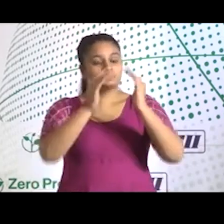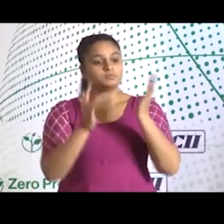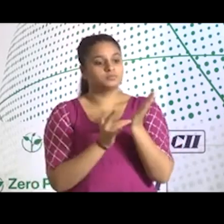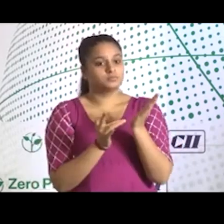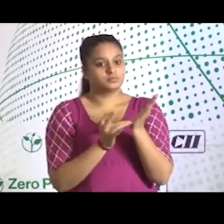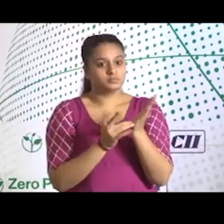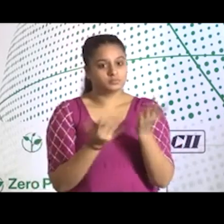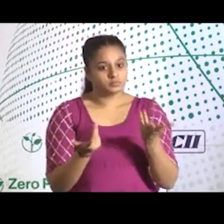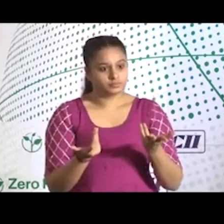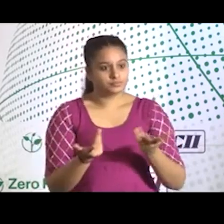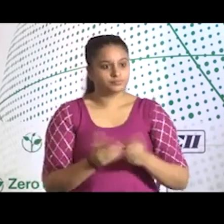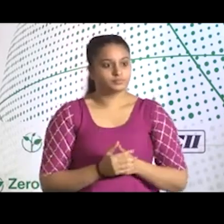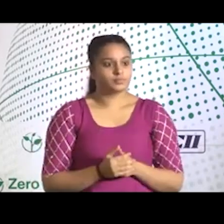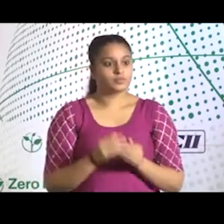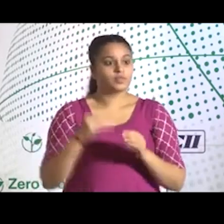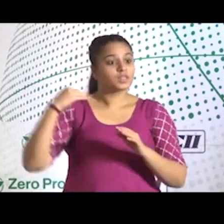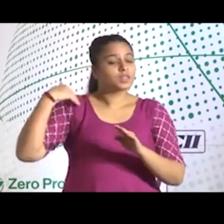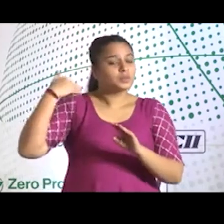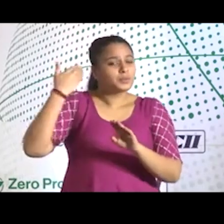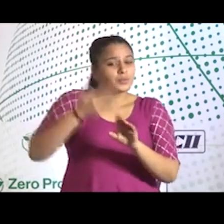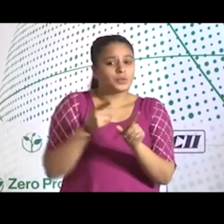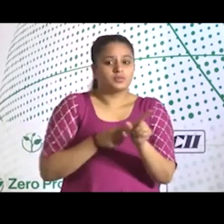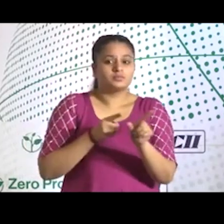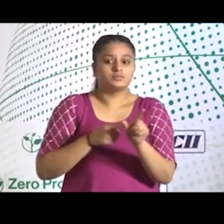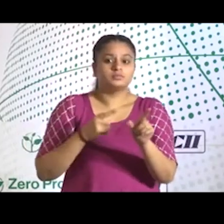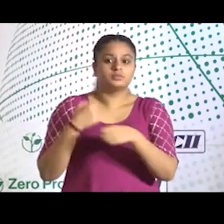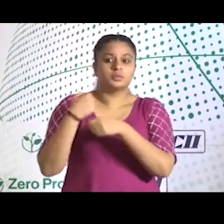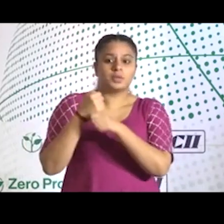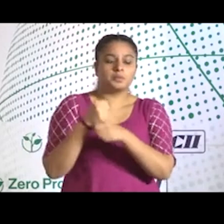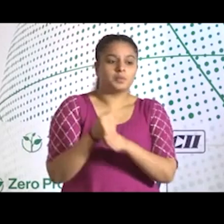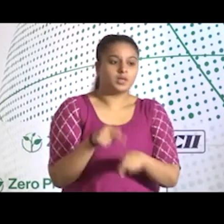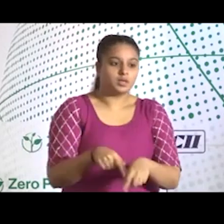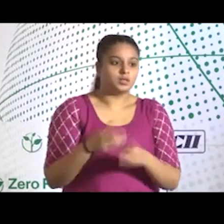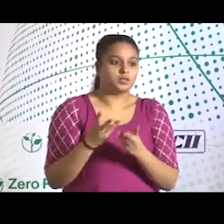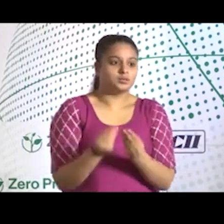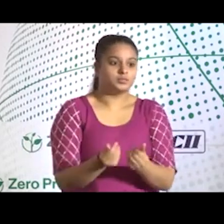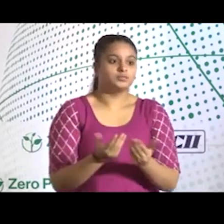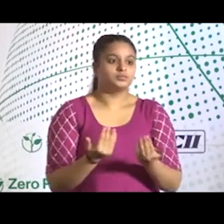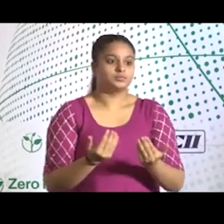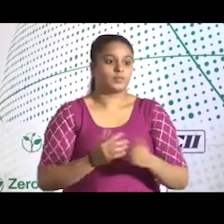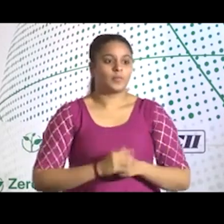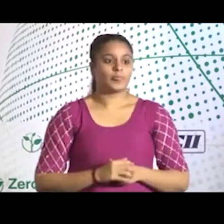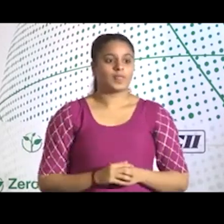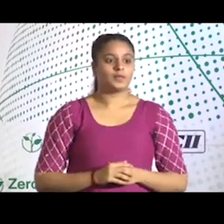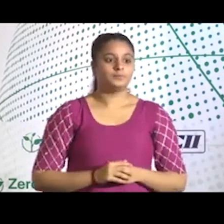you know, decades to develop, and all of that is for no extra cost for users.